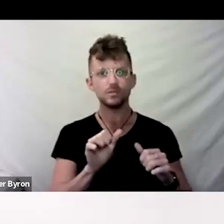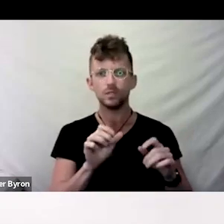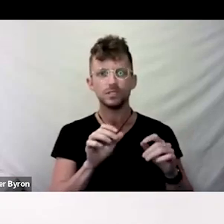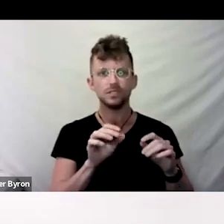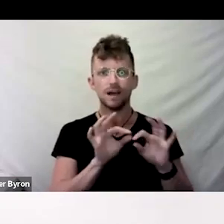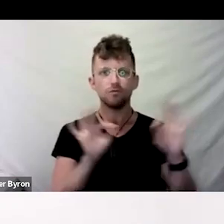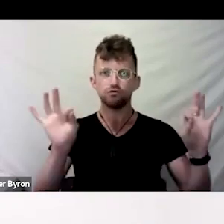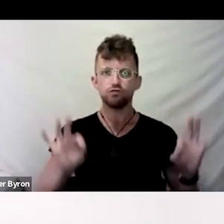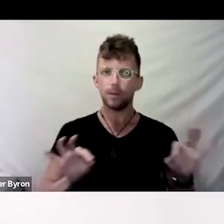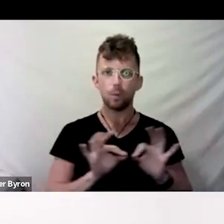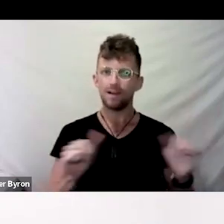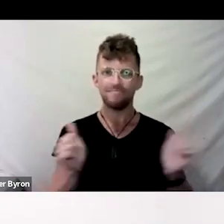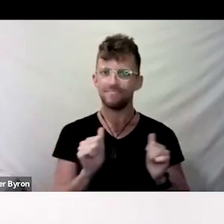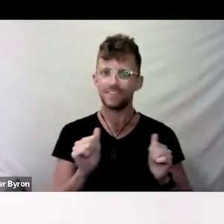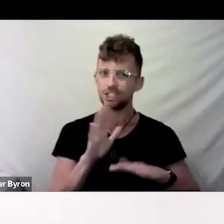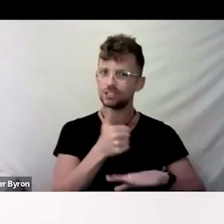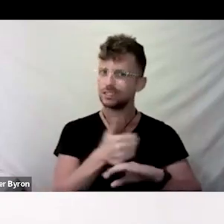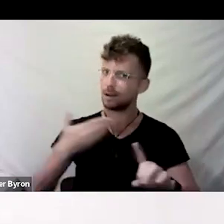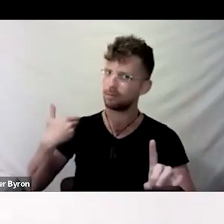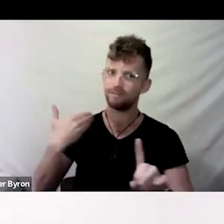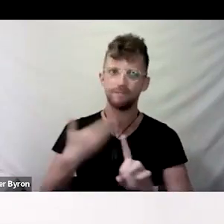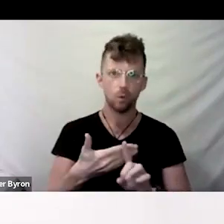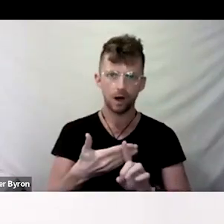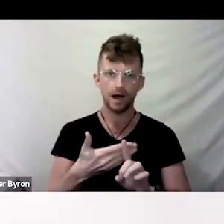And what we did was we went into consultation